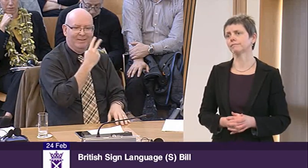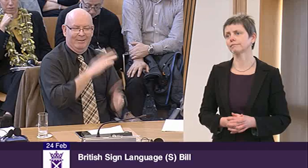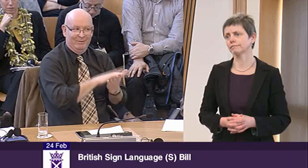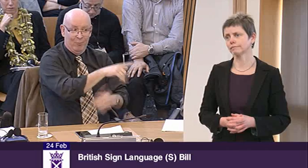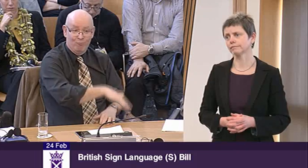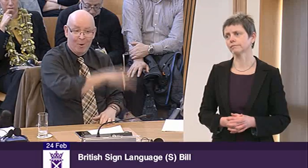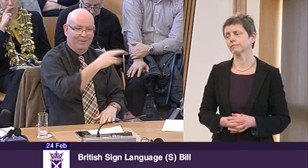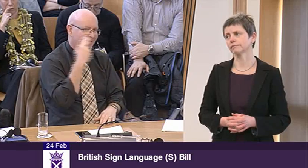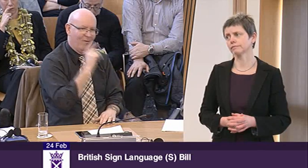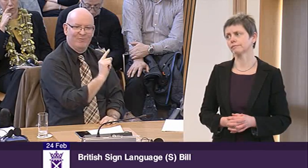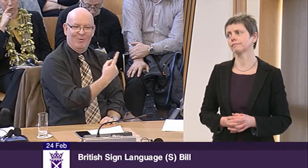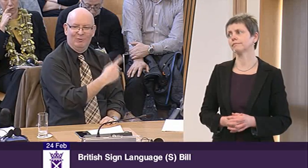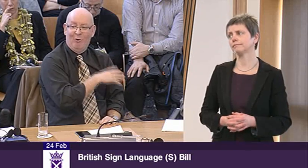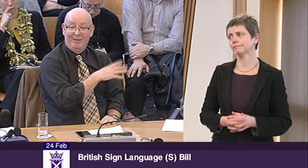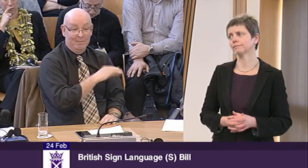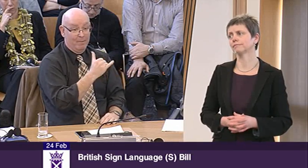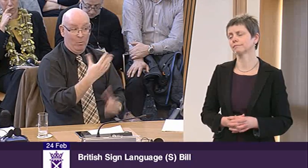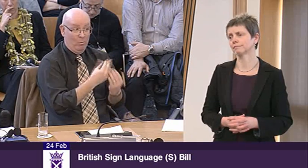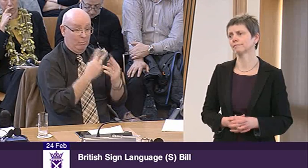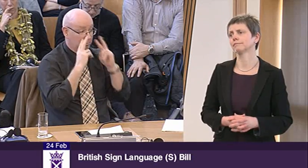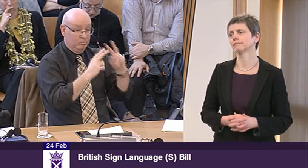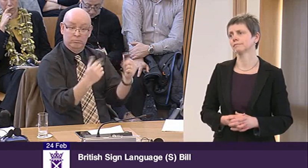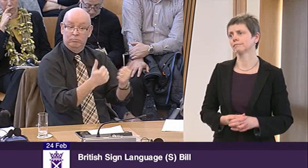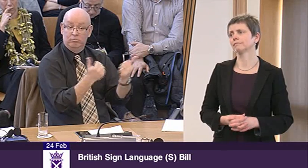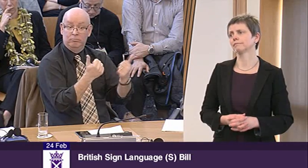distinct and have almost opposite needs.